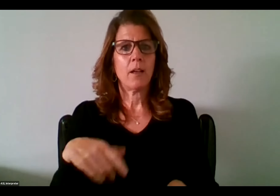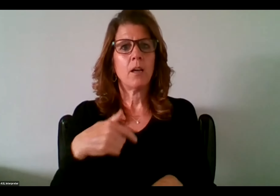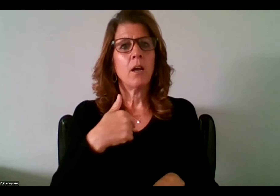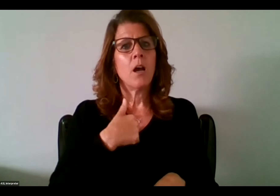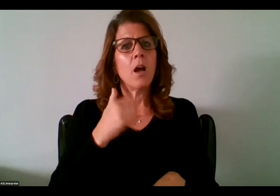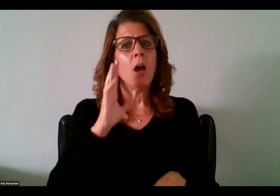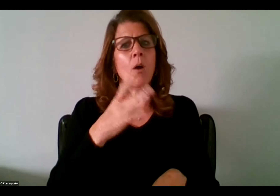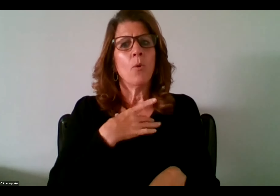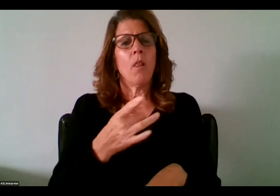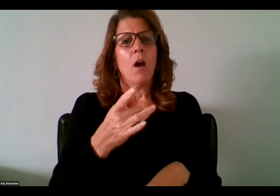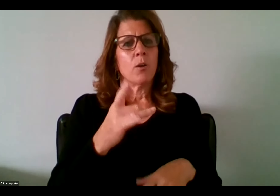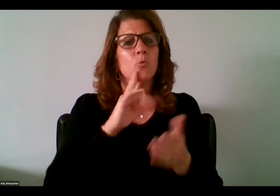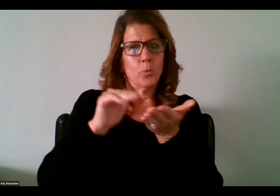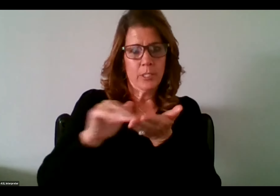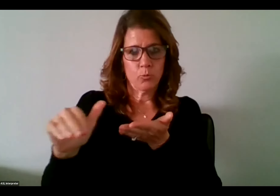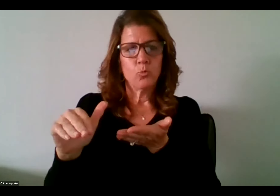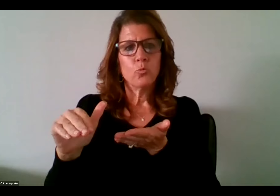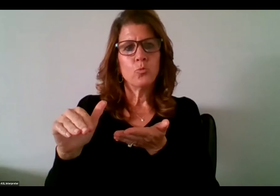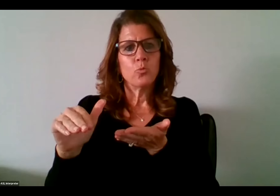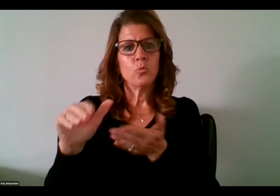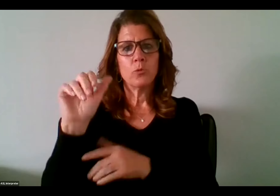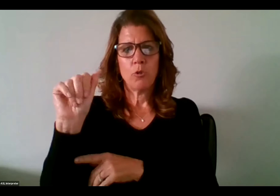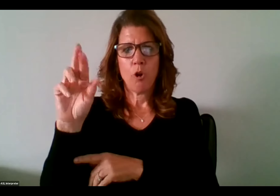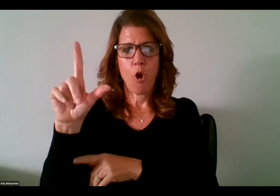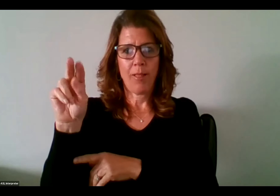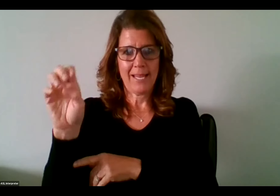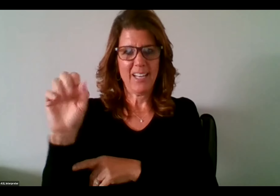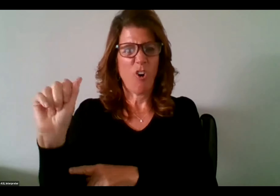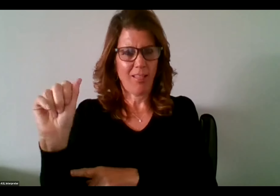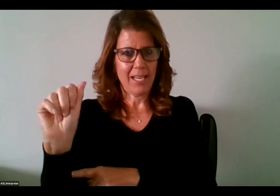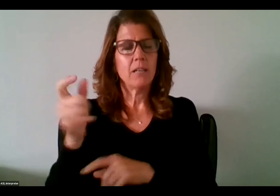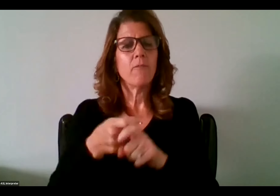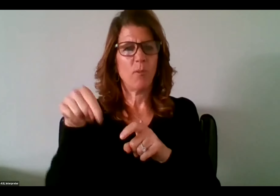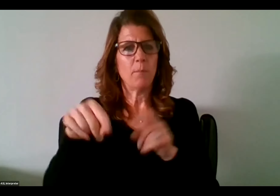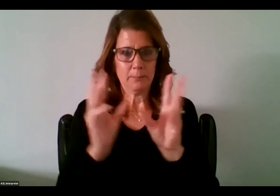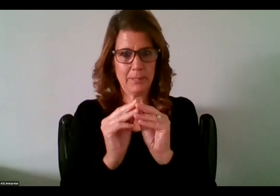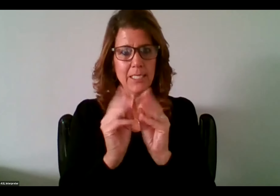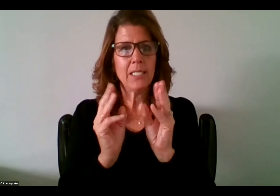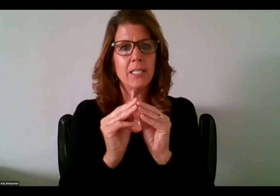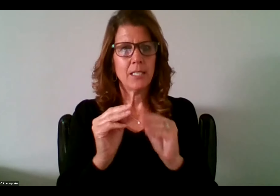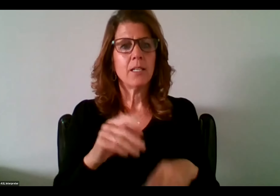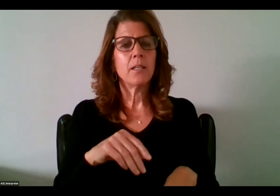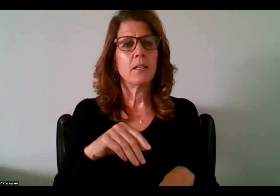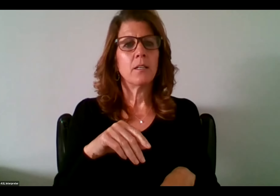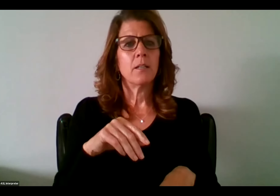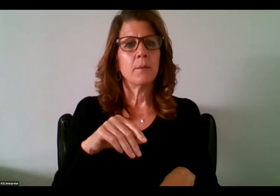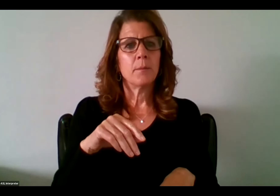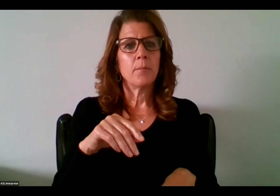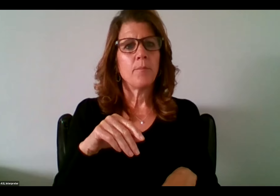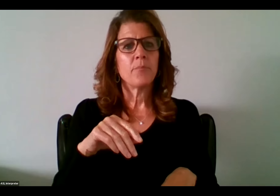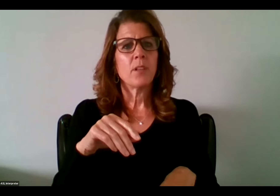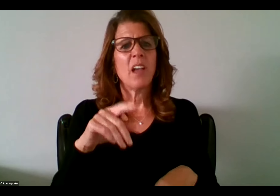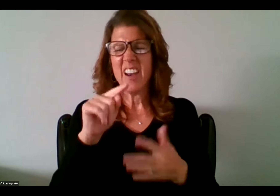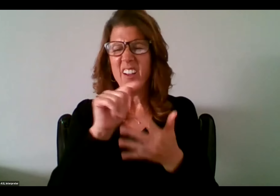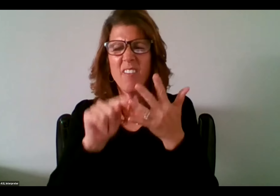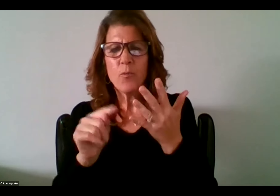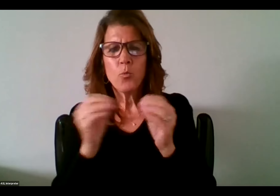to excuse Arlene from the meeting, we have a couple others that have been excused as